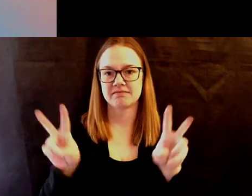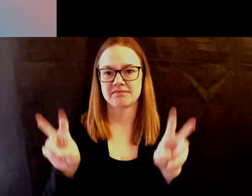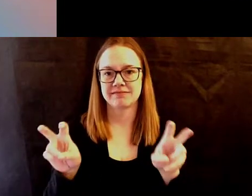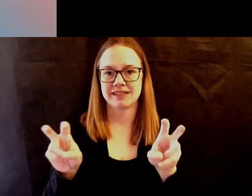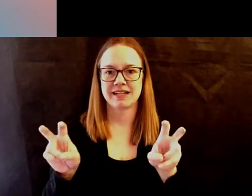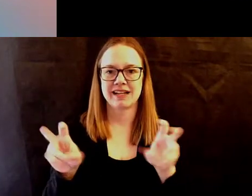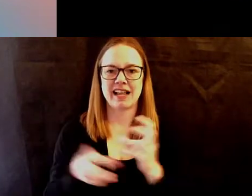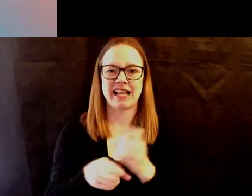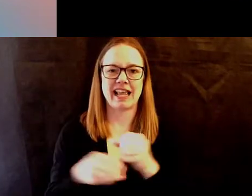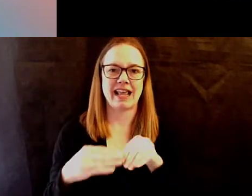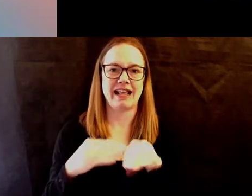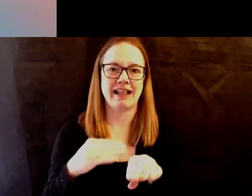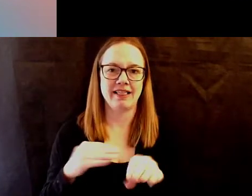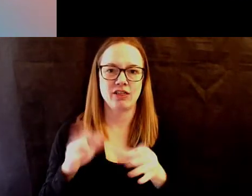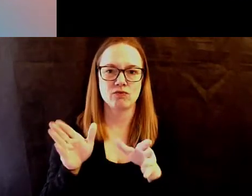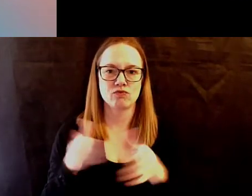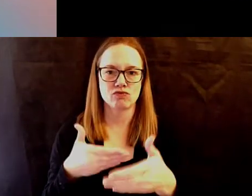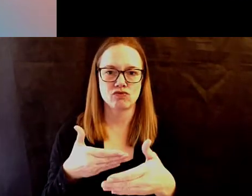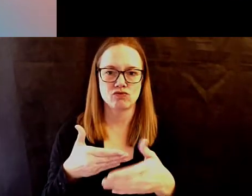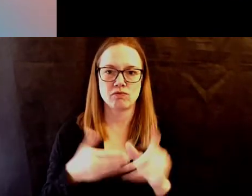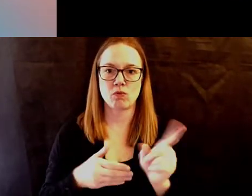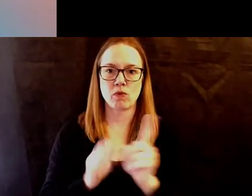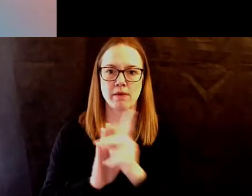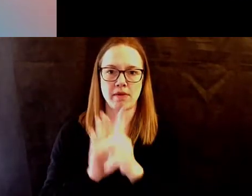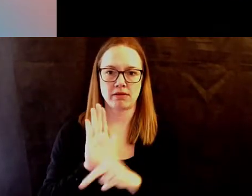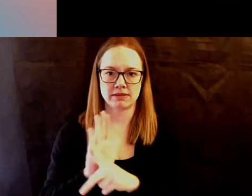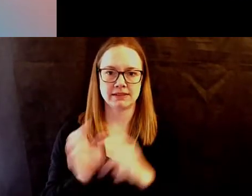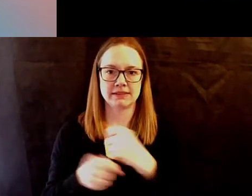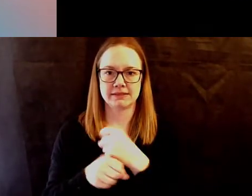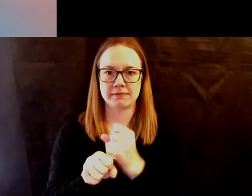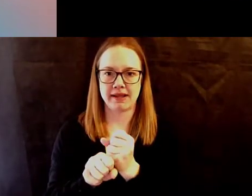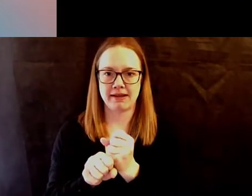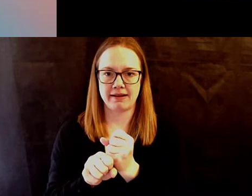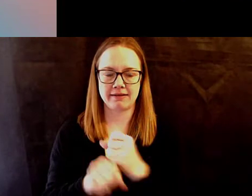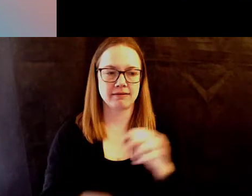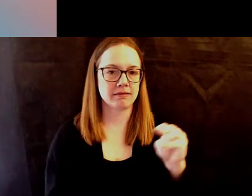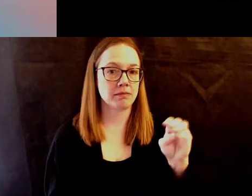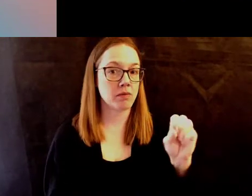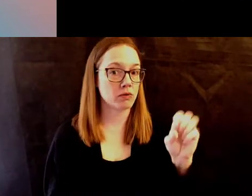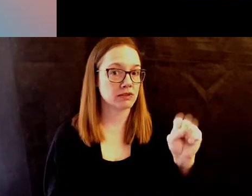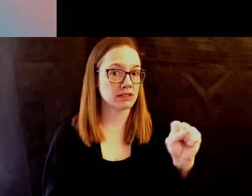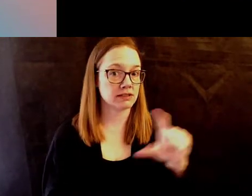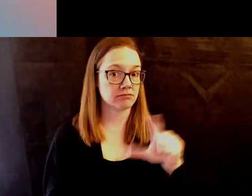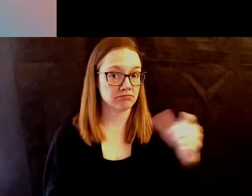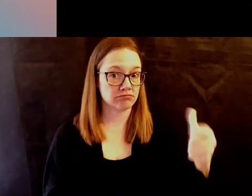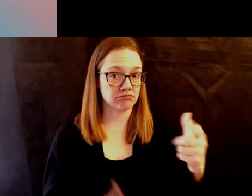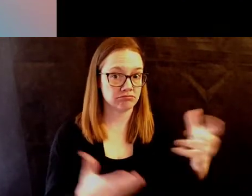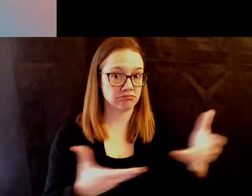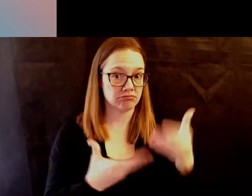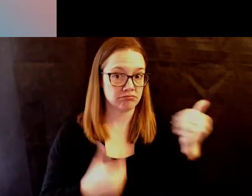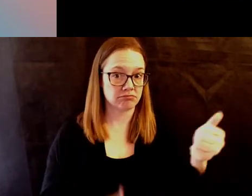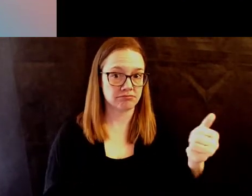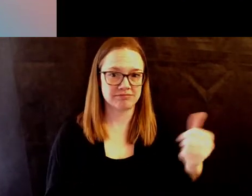where policy is made. Moses, would you like to introduce yourself? Sure. Hi, everybody.